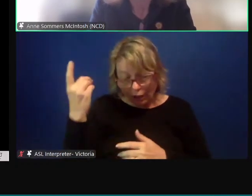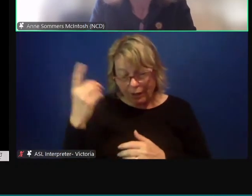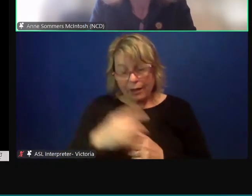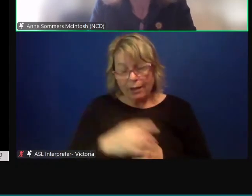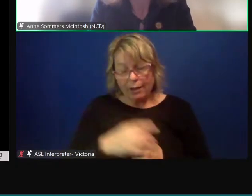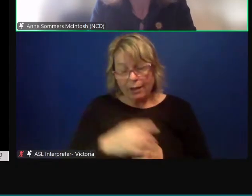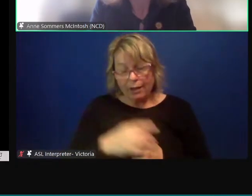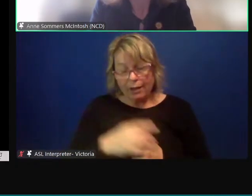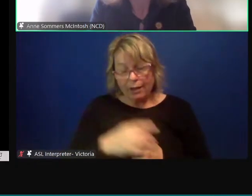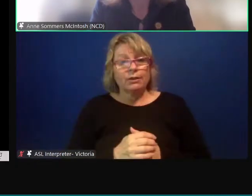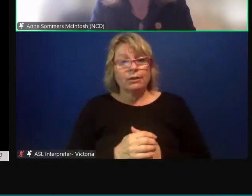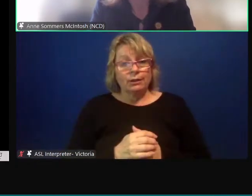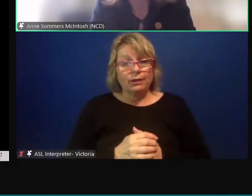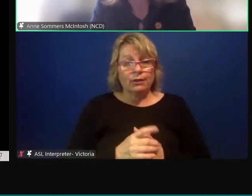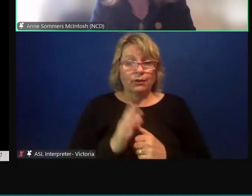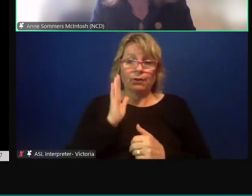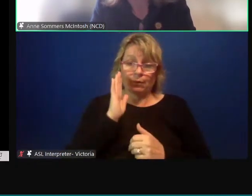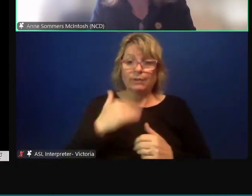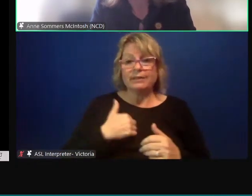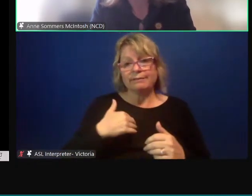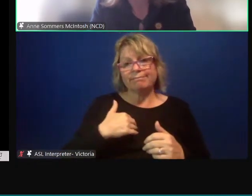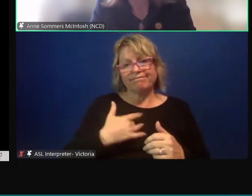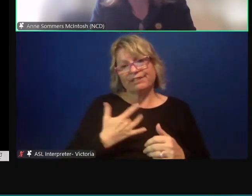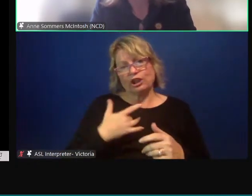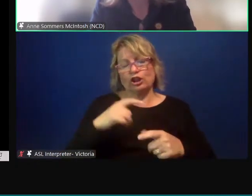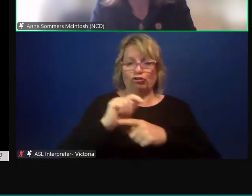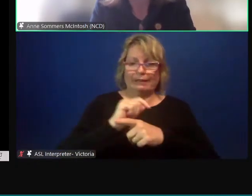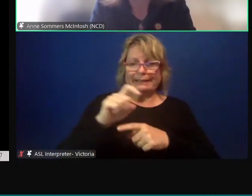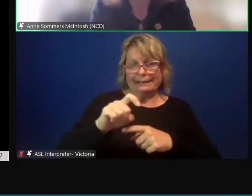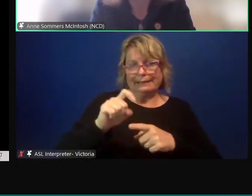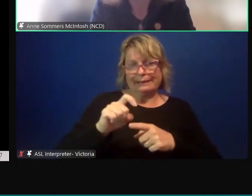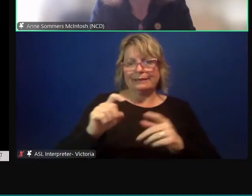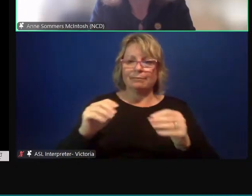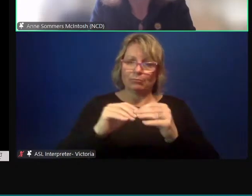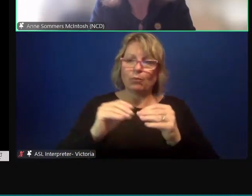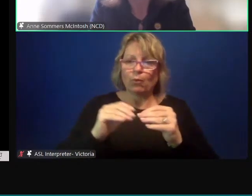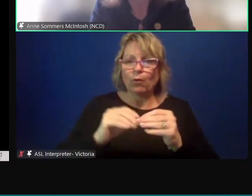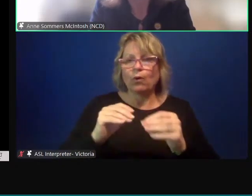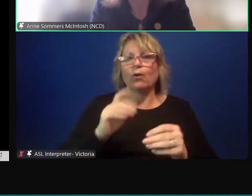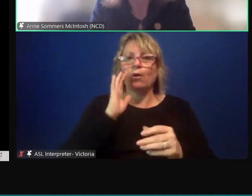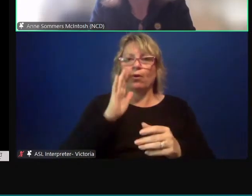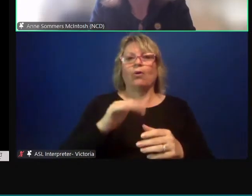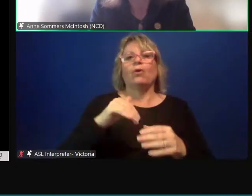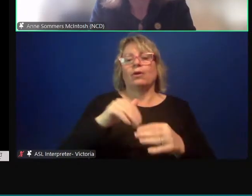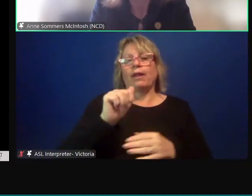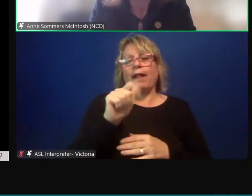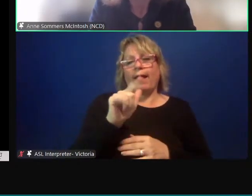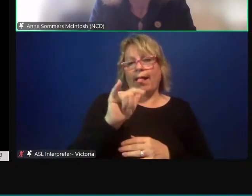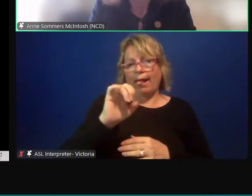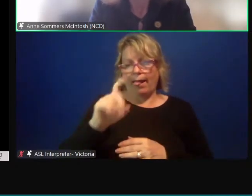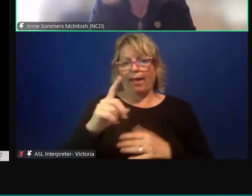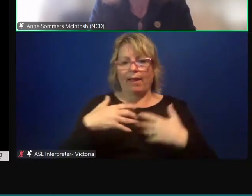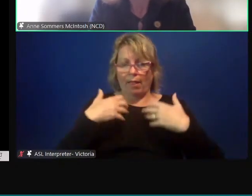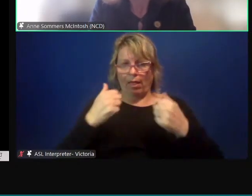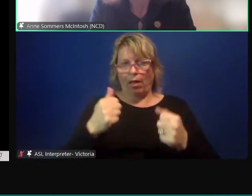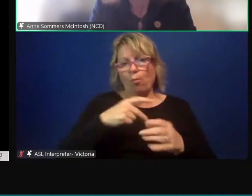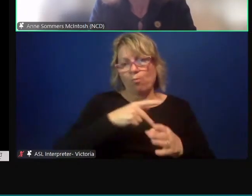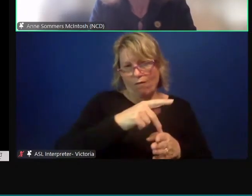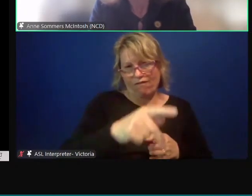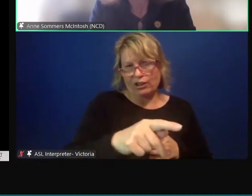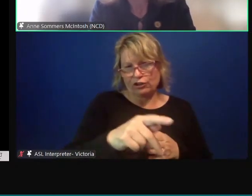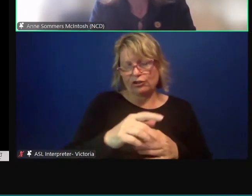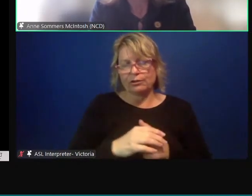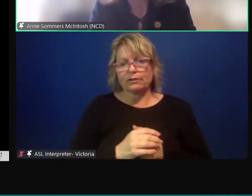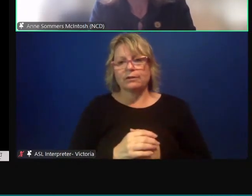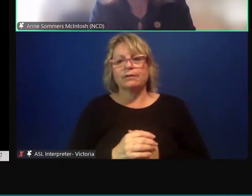that is also needed to be clear with all within the allied health professions. Accessible medical